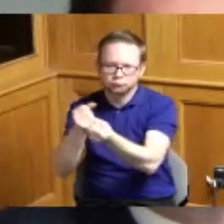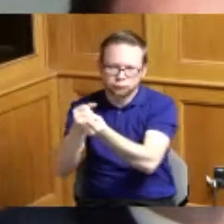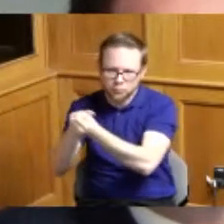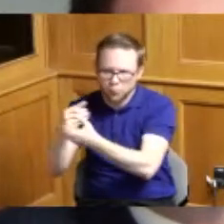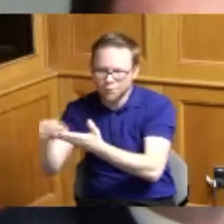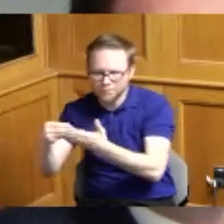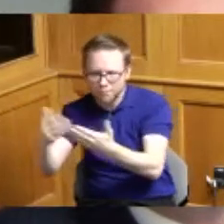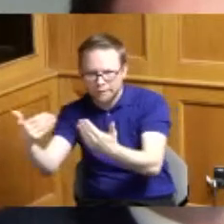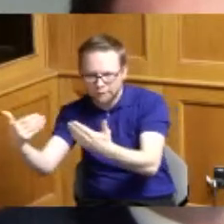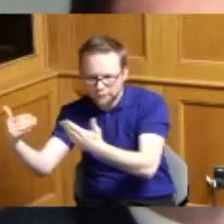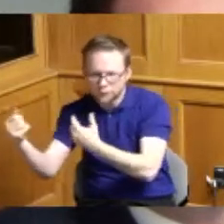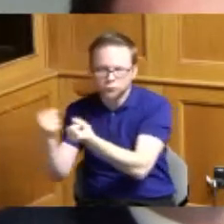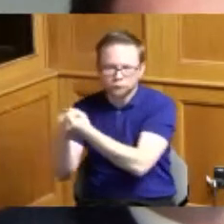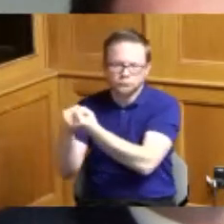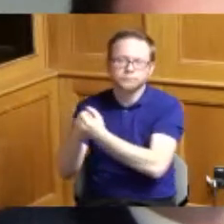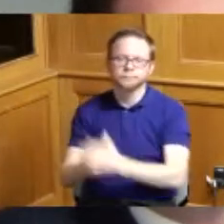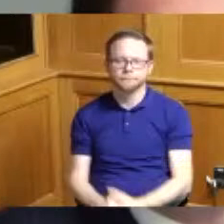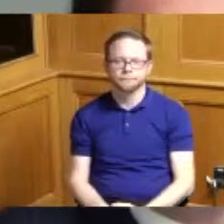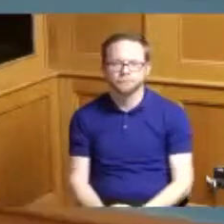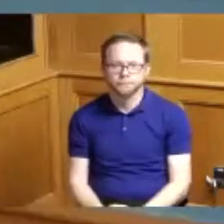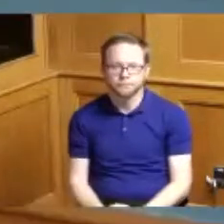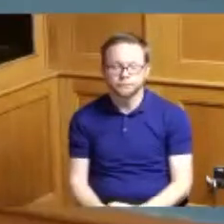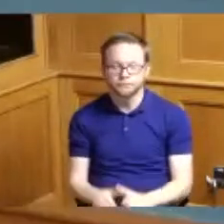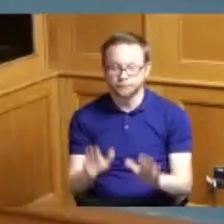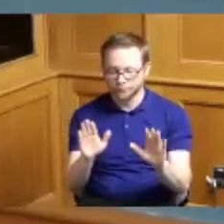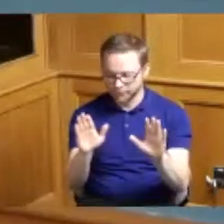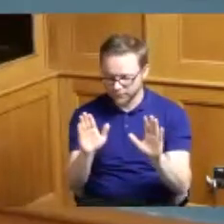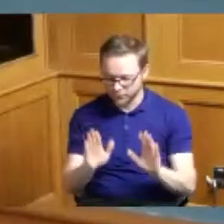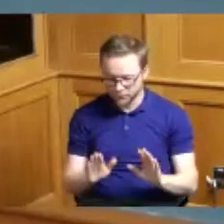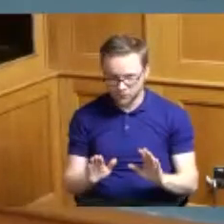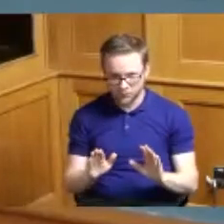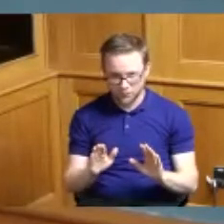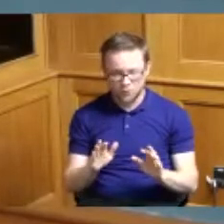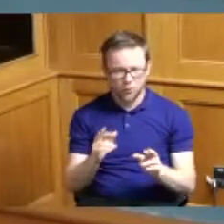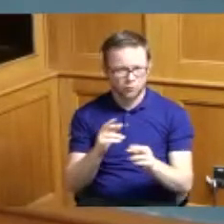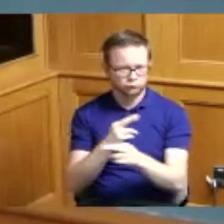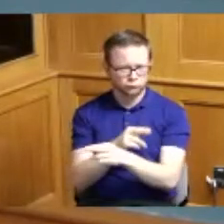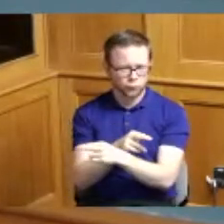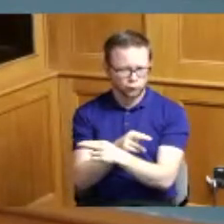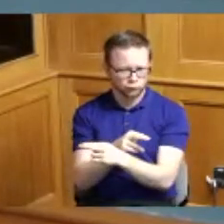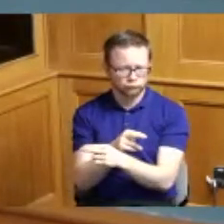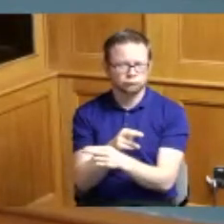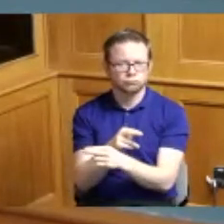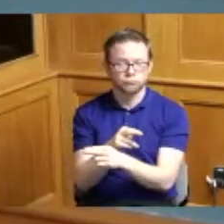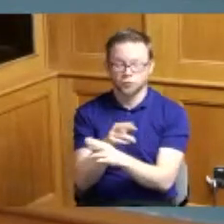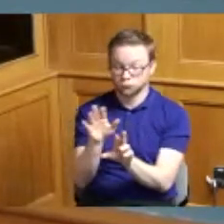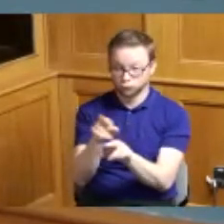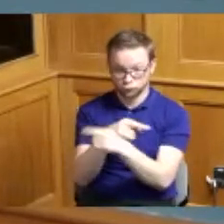those costs in terms of the risk you met with me before we came in here for a few minutes you said